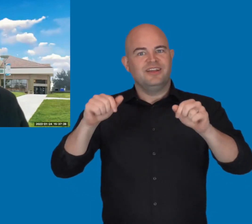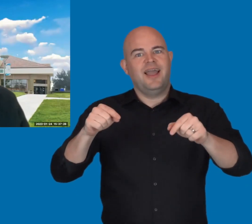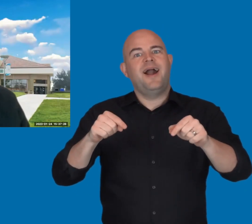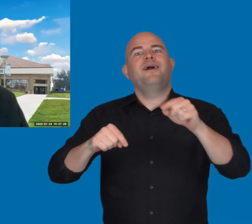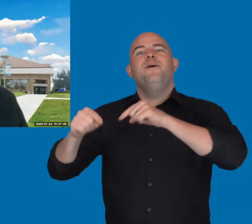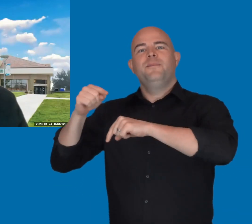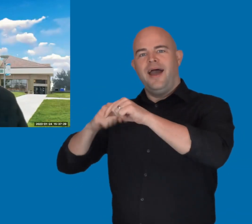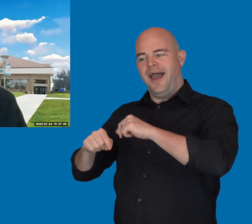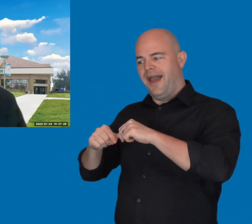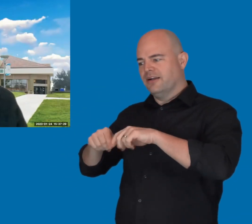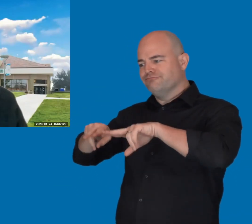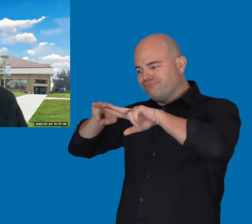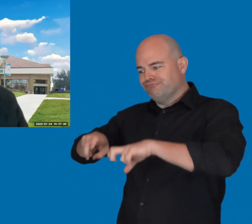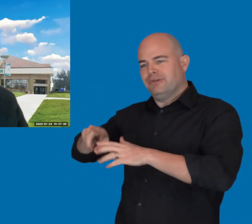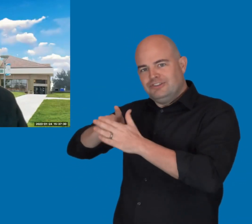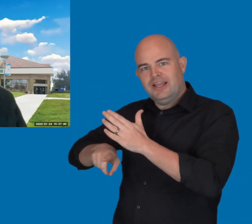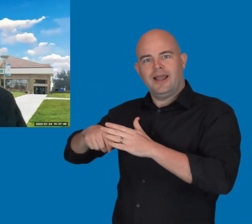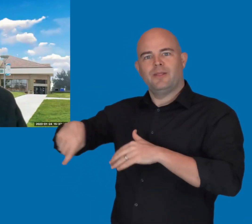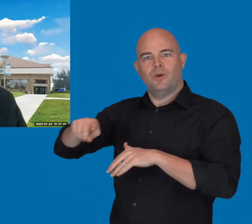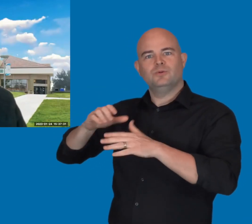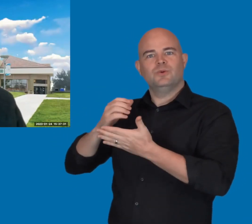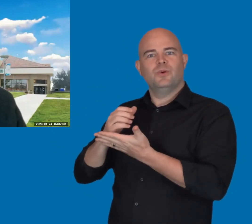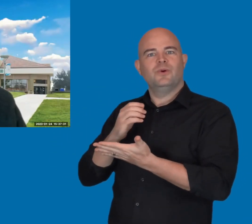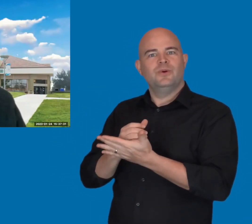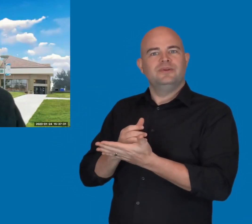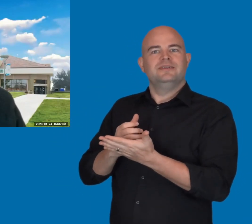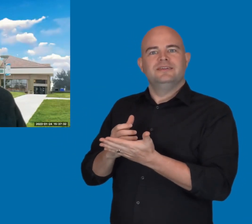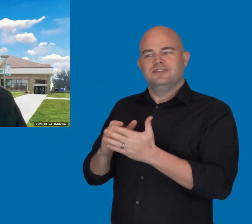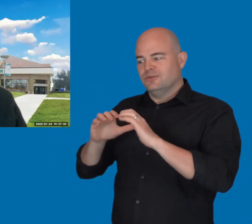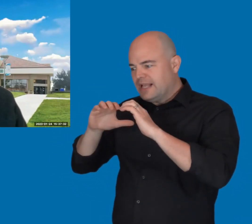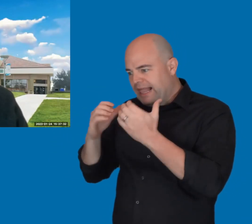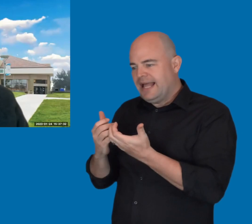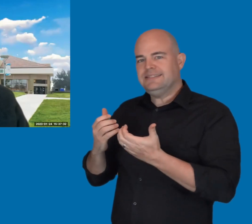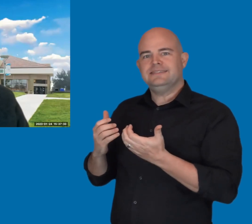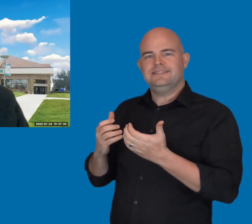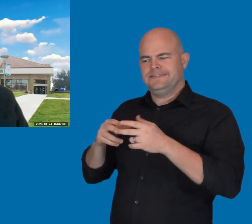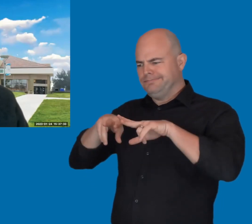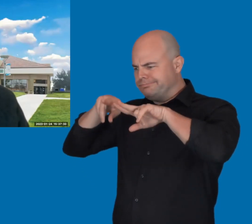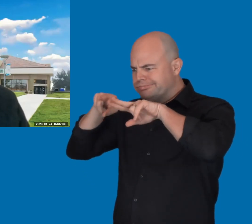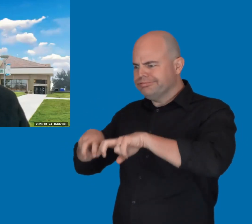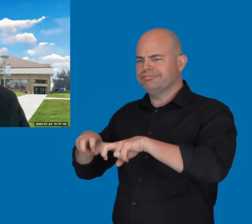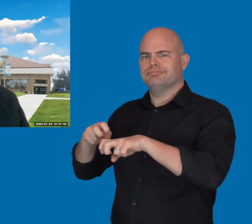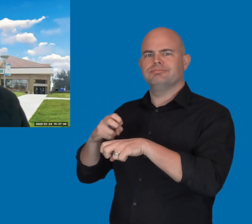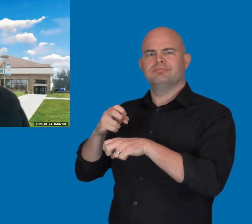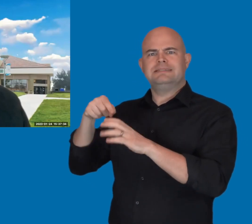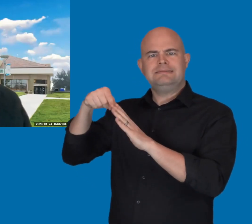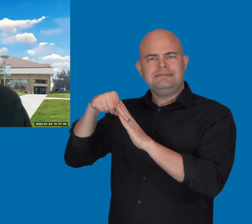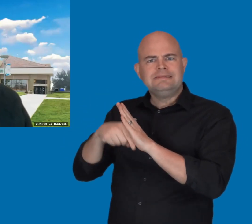It looks like I got one. Mira Costa, could you tell us a little bit more